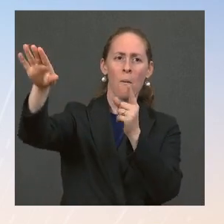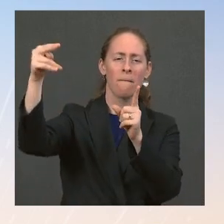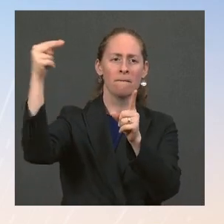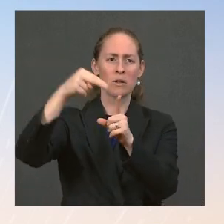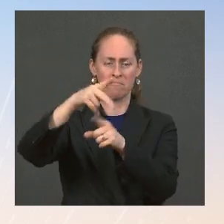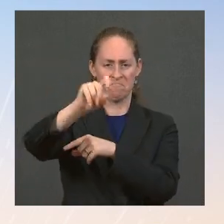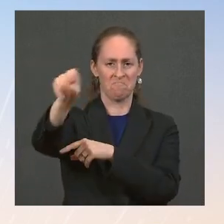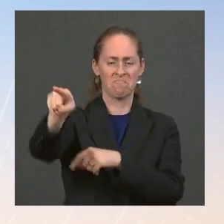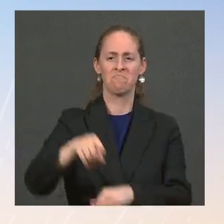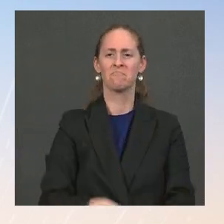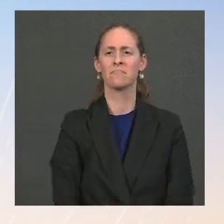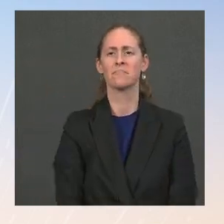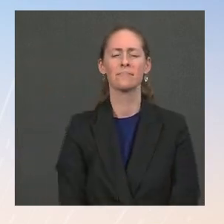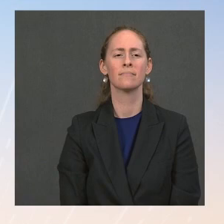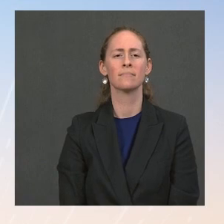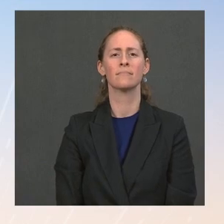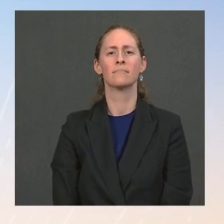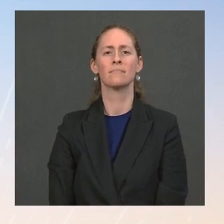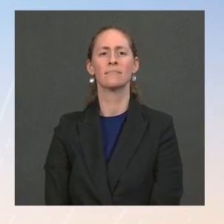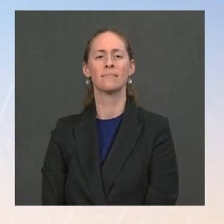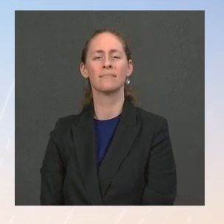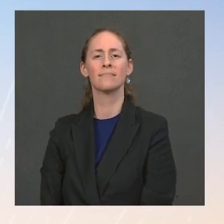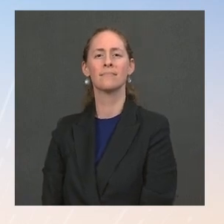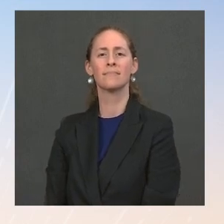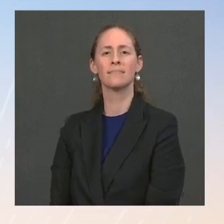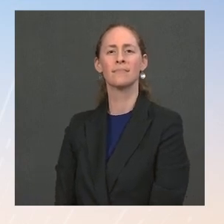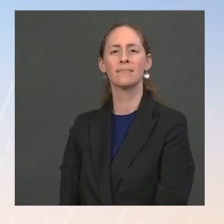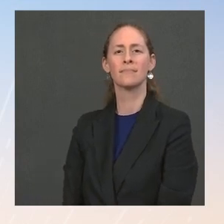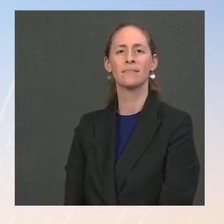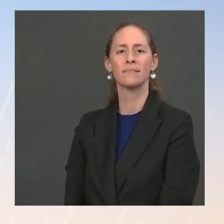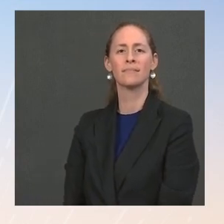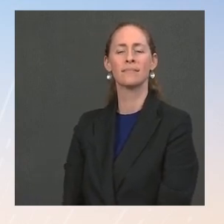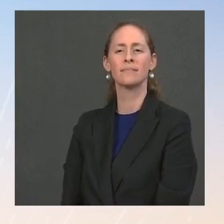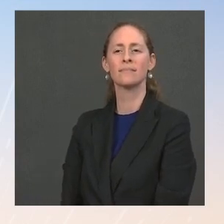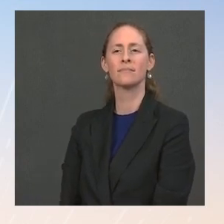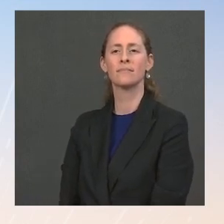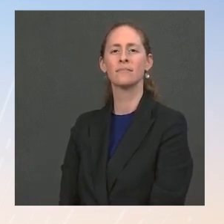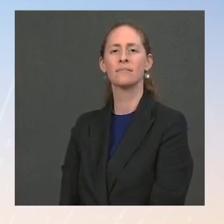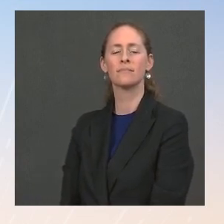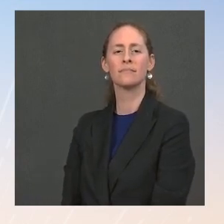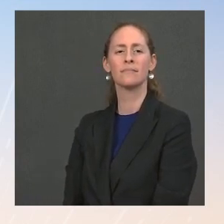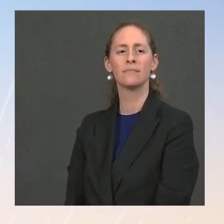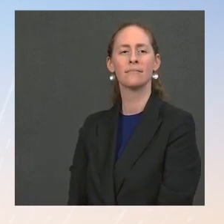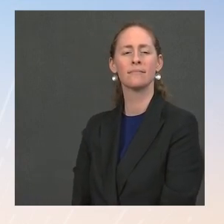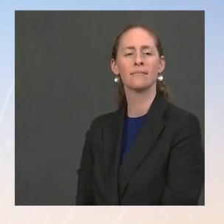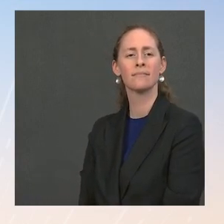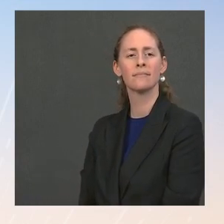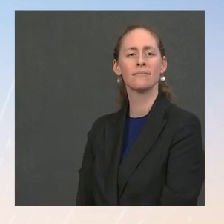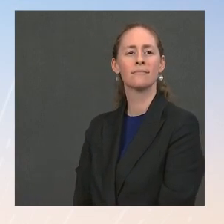The Press: Jen -- >> Ms. Psaki: Or -- go ahead. The Press: Go ahead. The Press: Even as vaccination rates are going up and, as the President said,